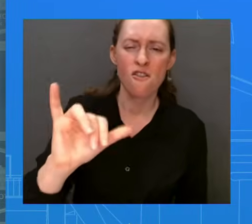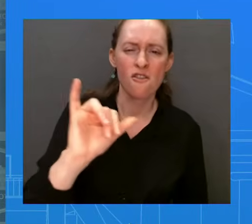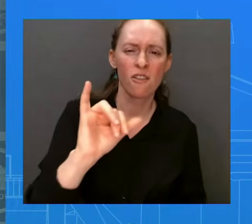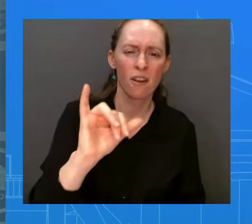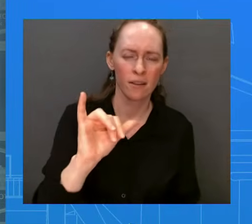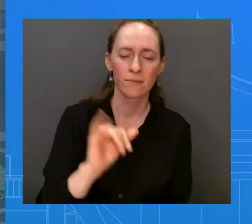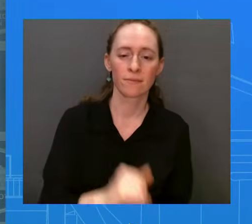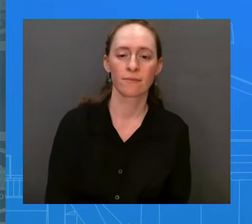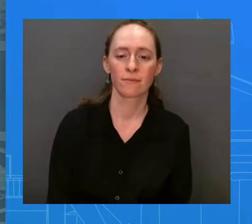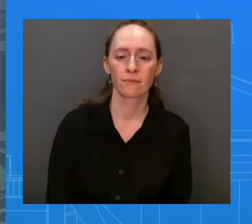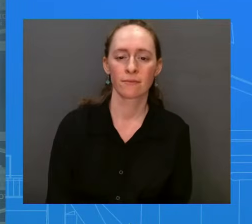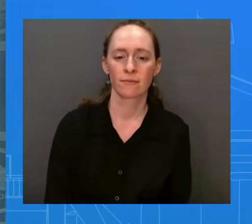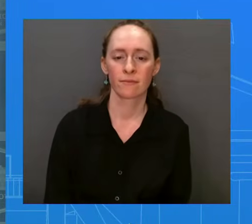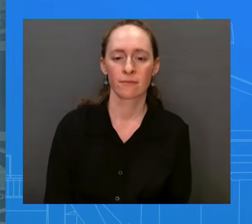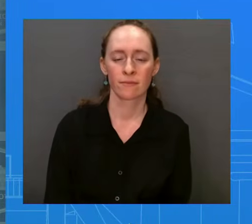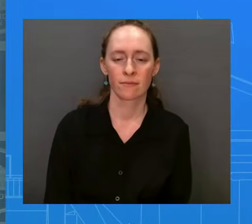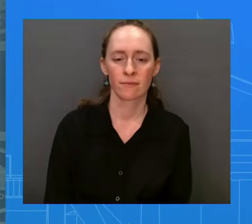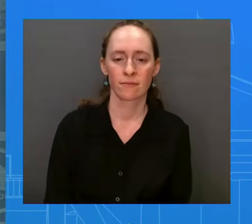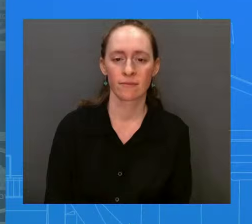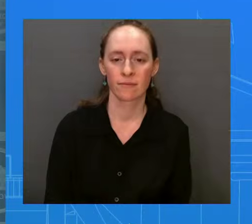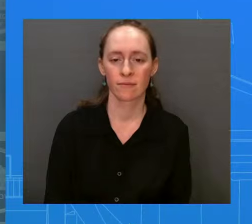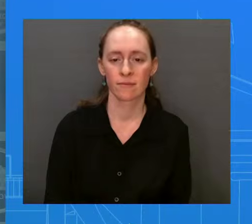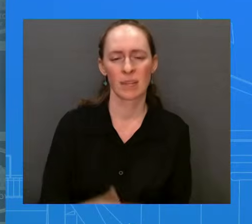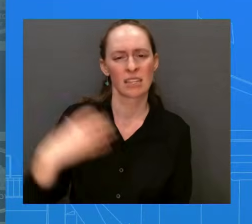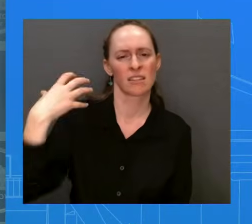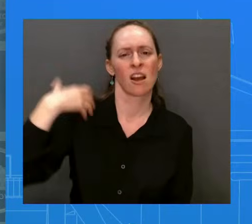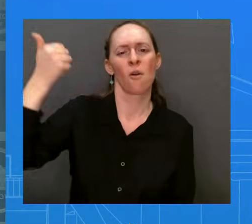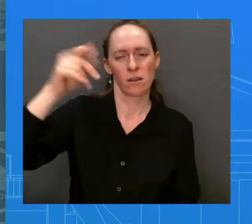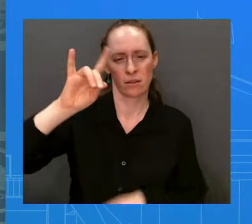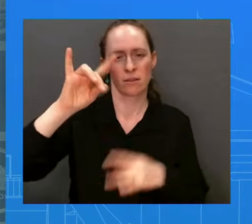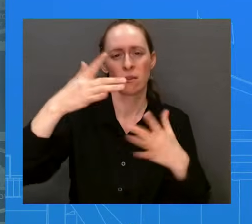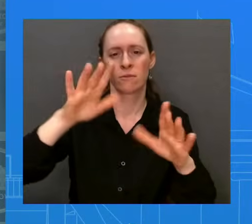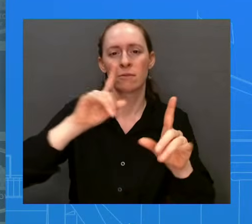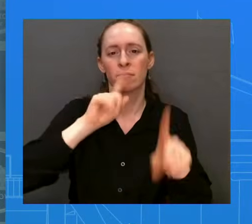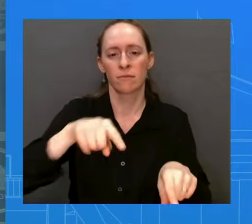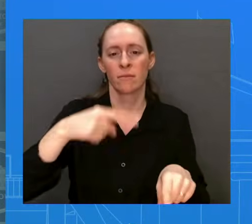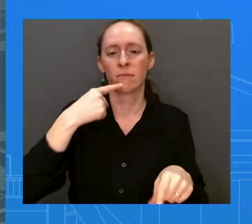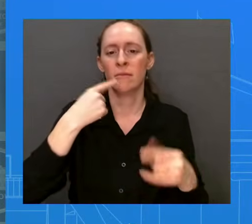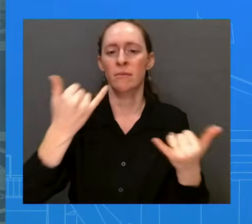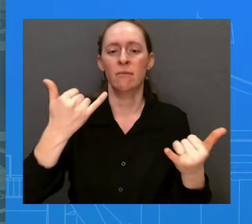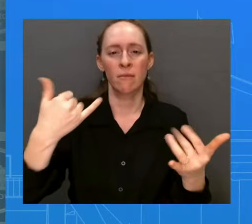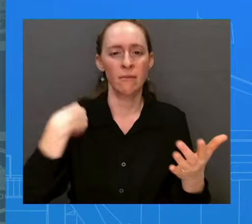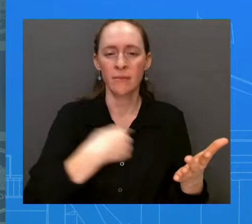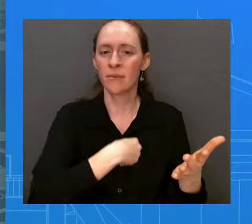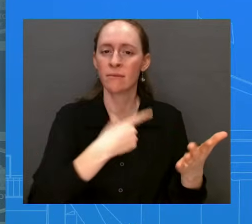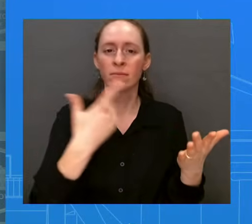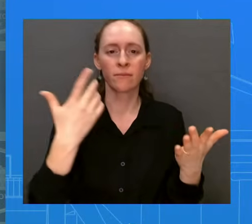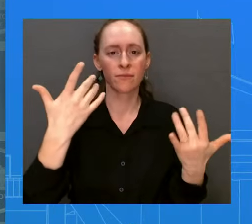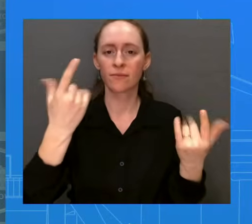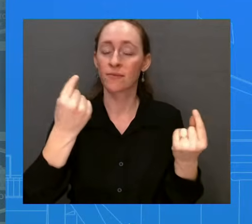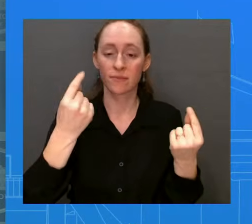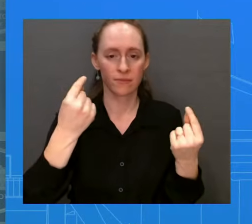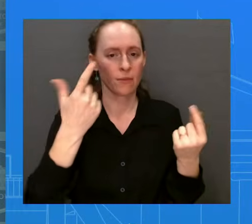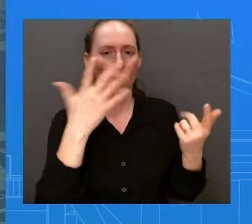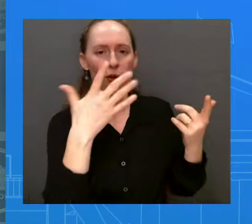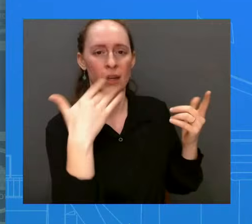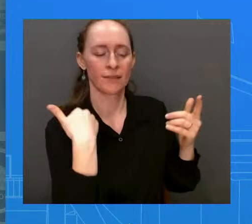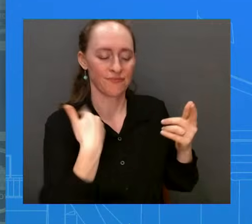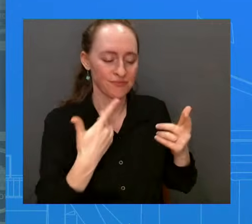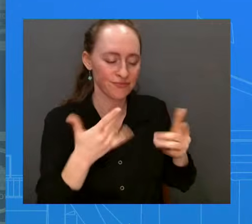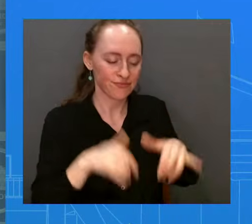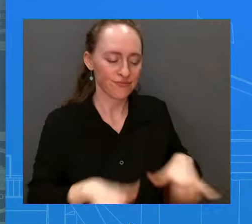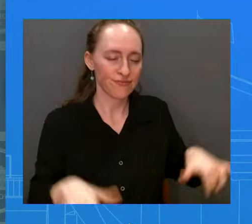He's using established protocols to engage craft in --